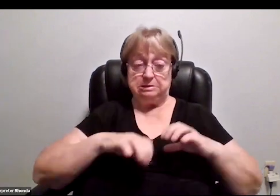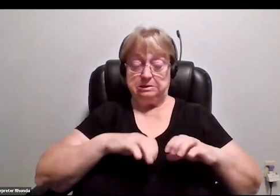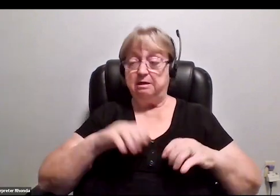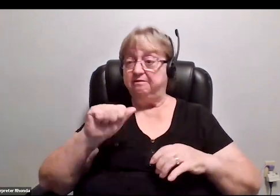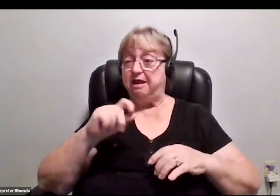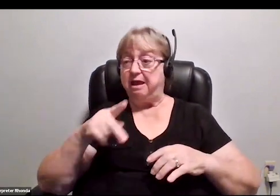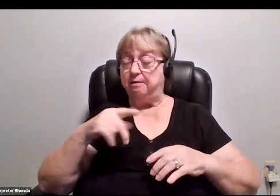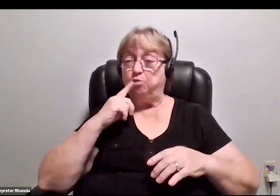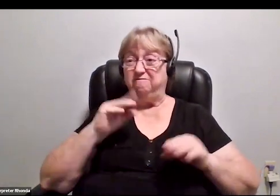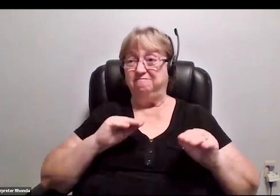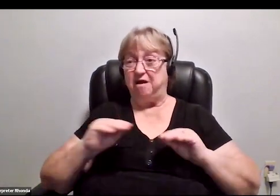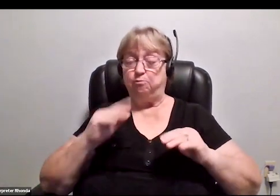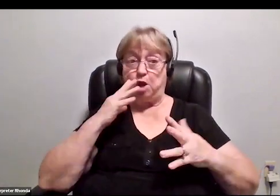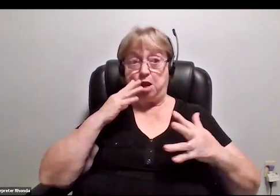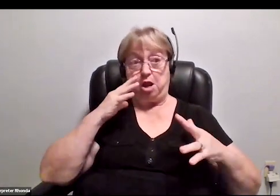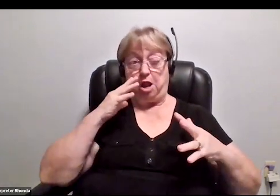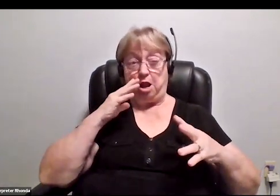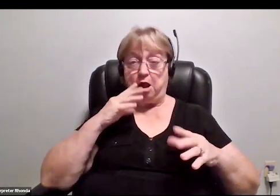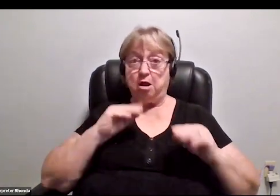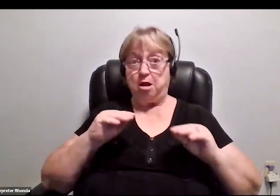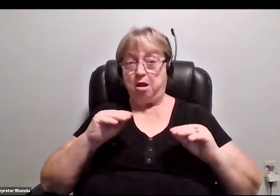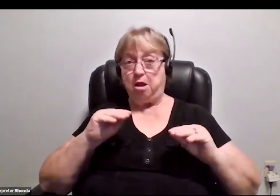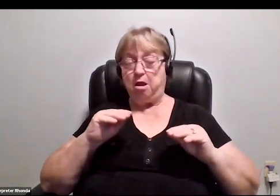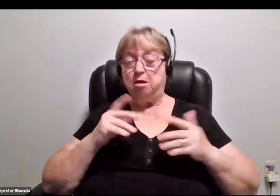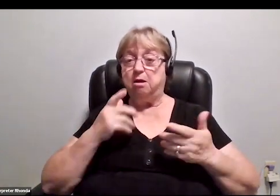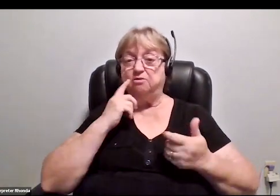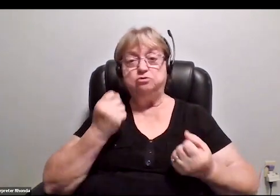and make noise and there's lots of different indicators you can select on the app.